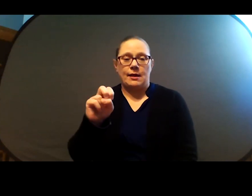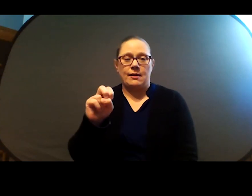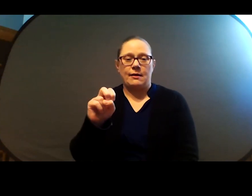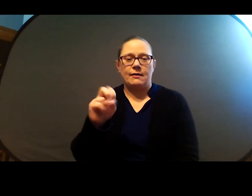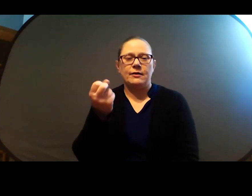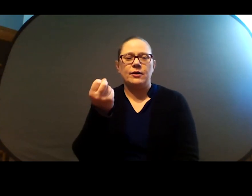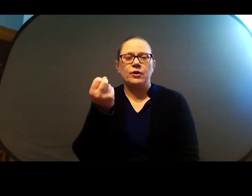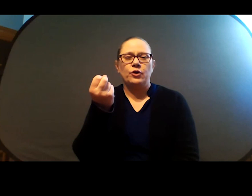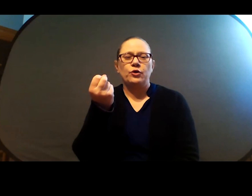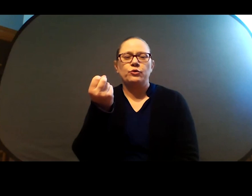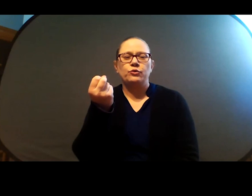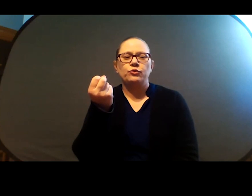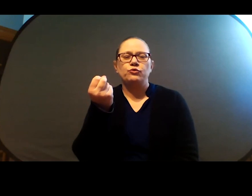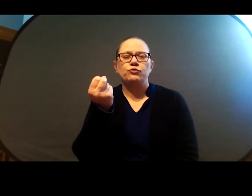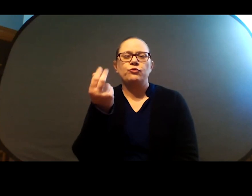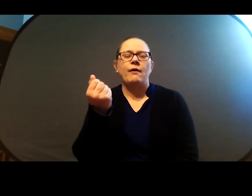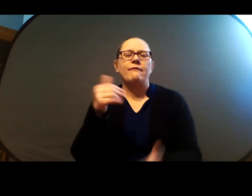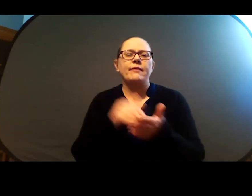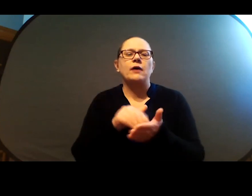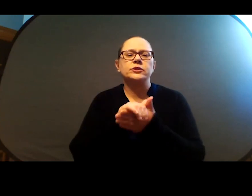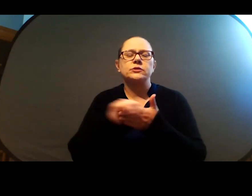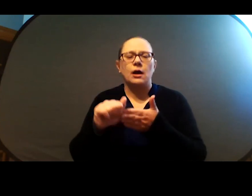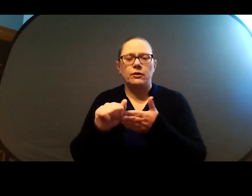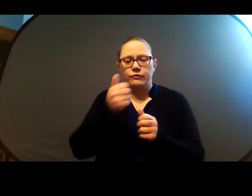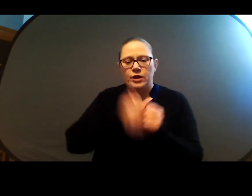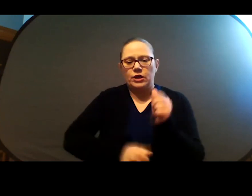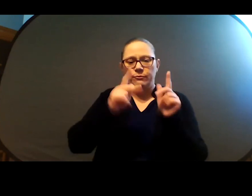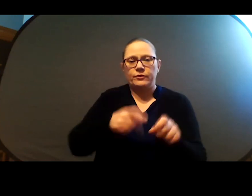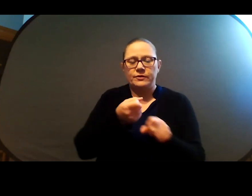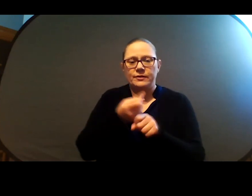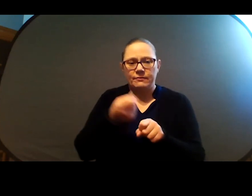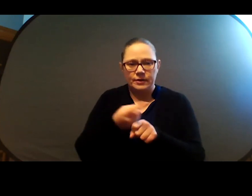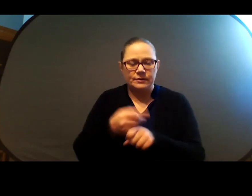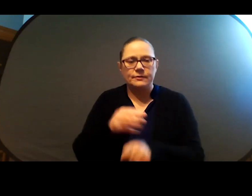dollars per person per year. Medicaid is over eight thousand dollars per person per year,